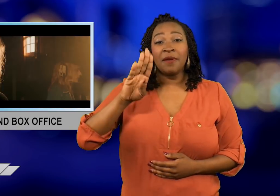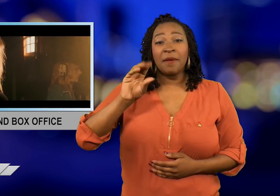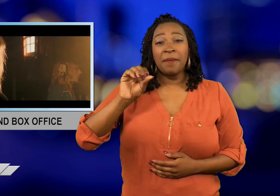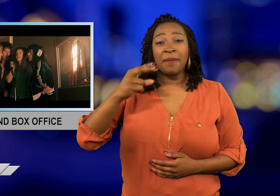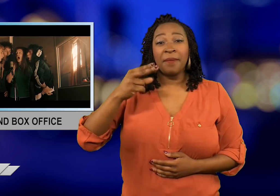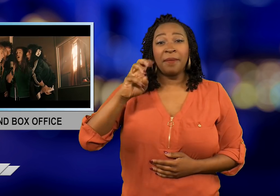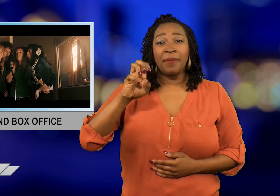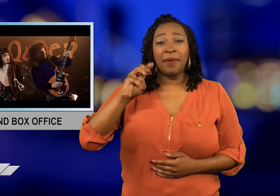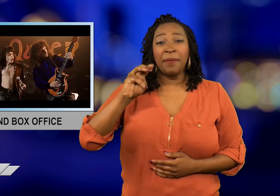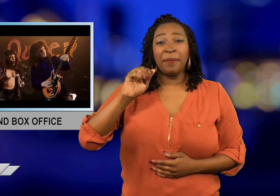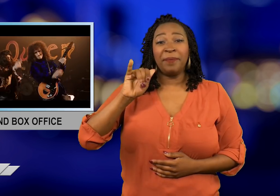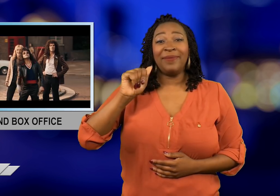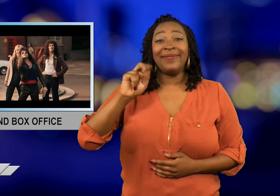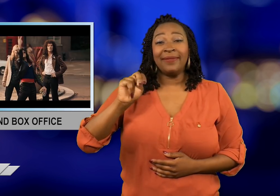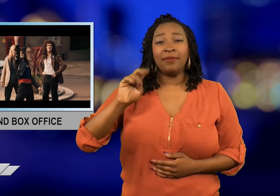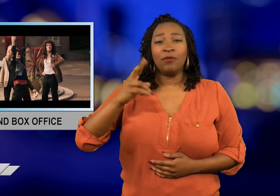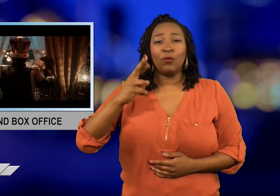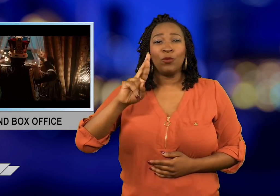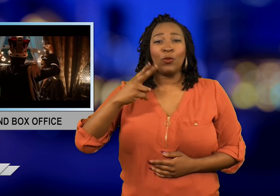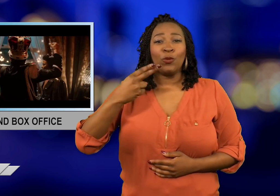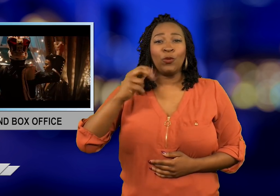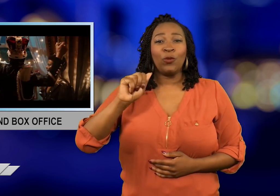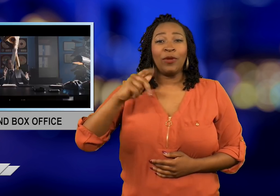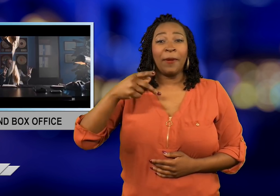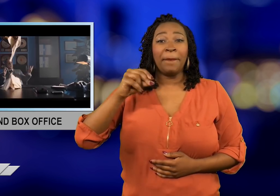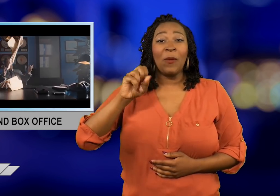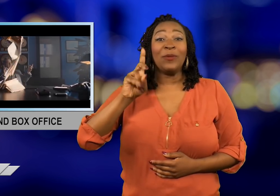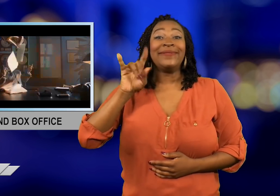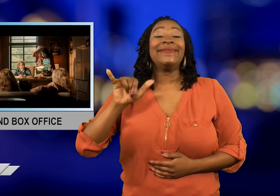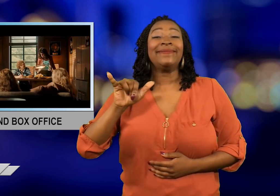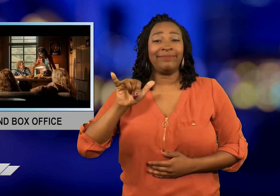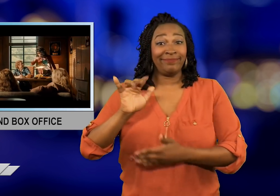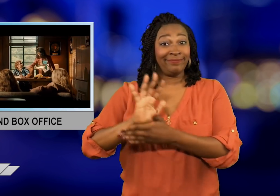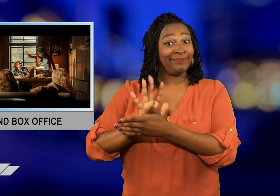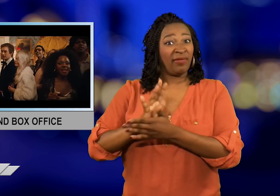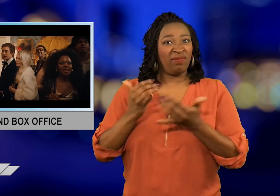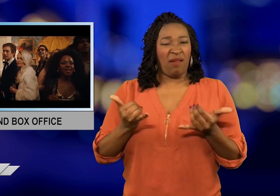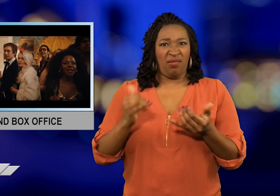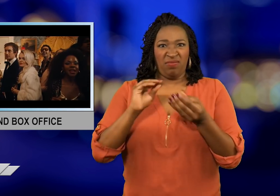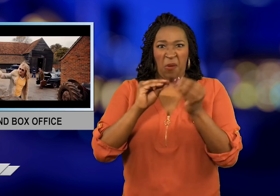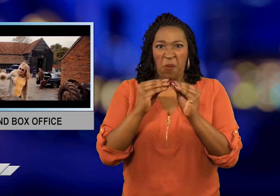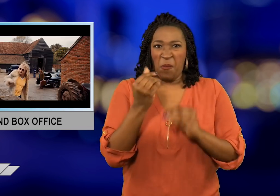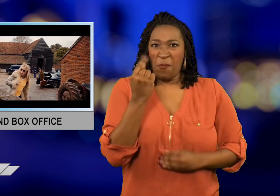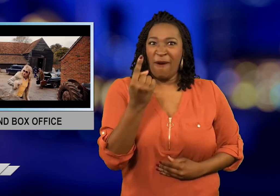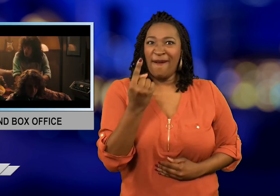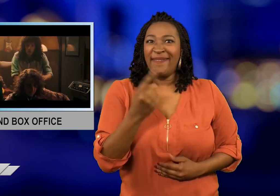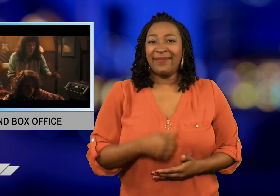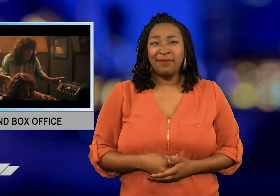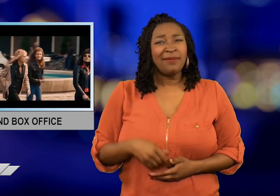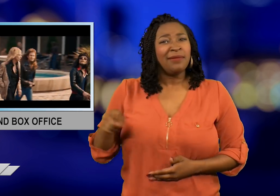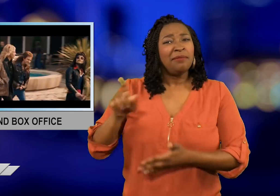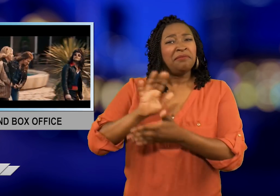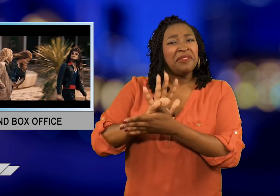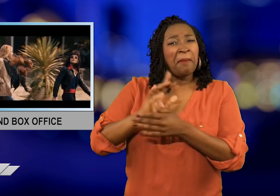Coming in at number one, "Bohemian Rhapsody."